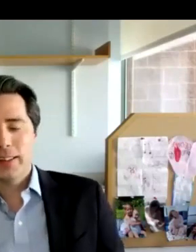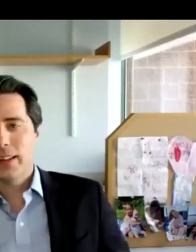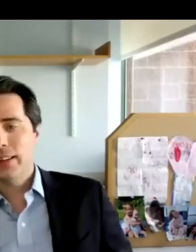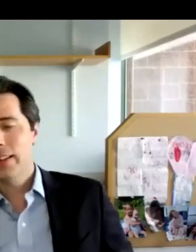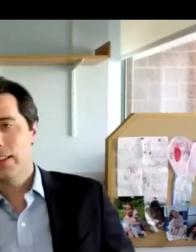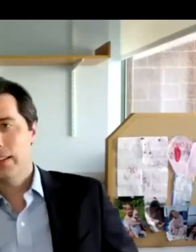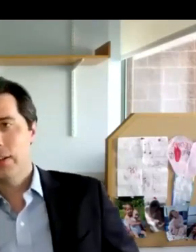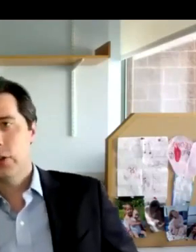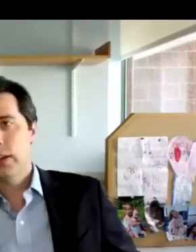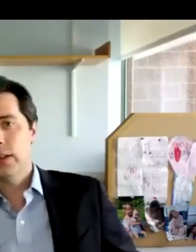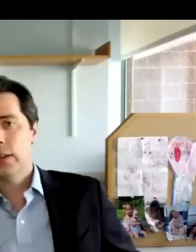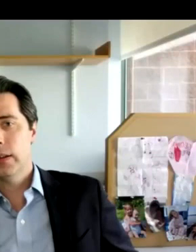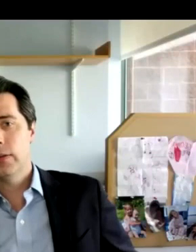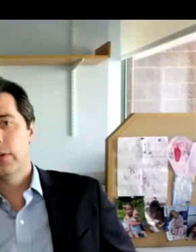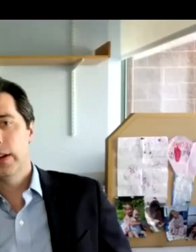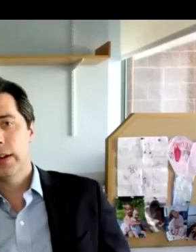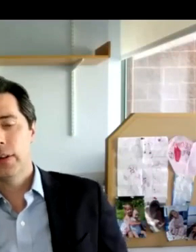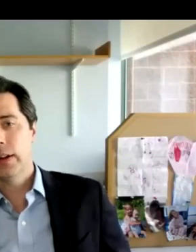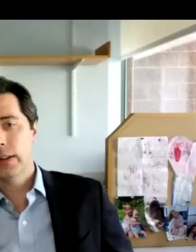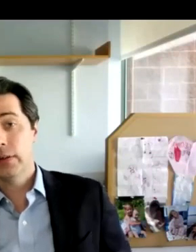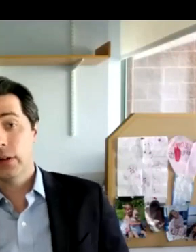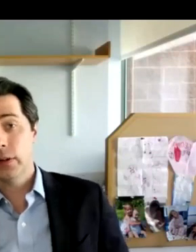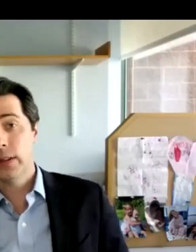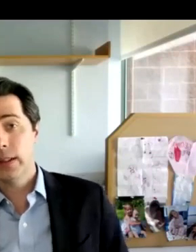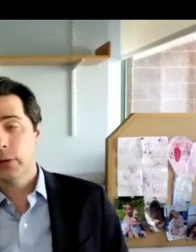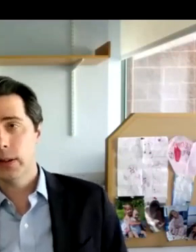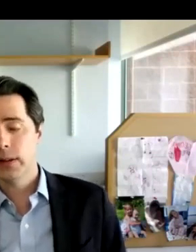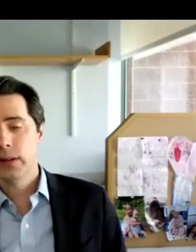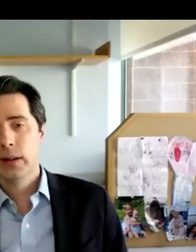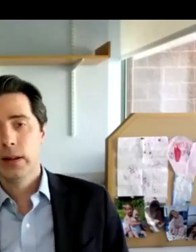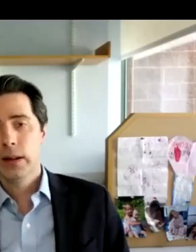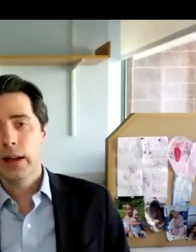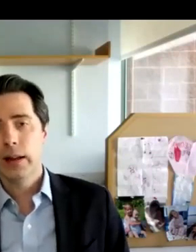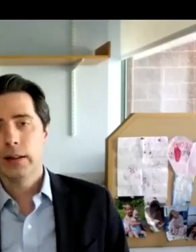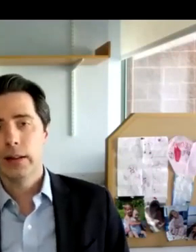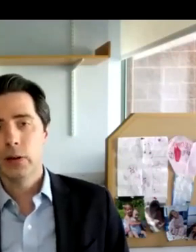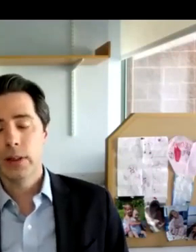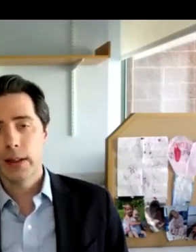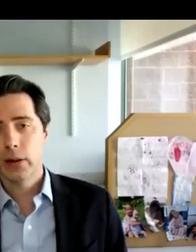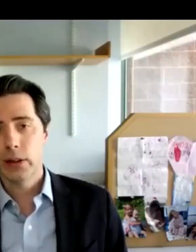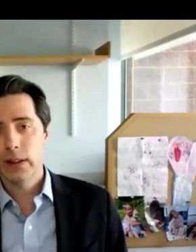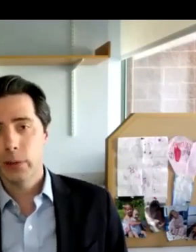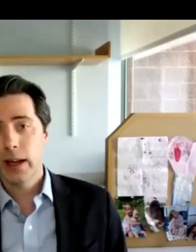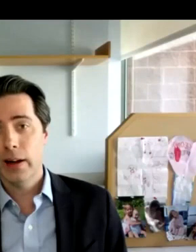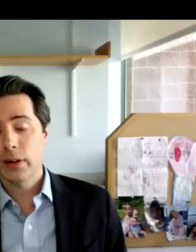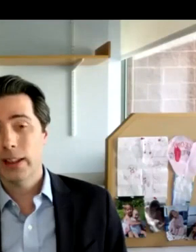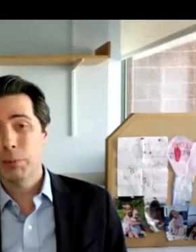to this I this this Gene is is very very difficult to sequence and the new